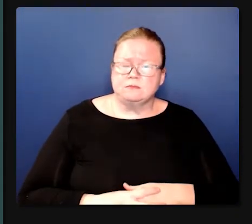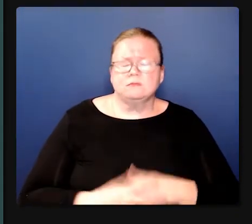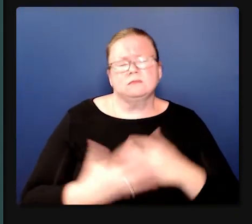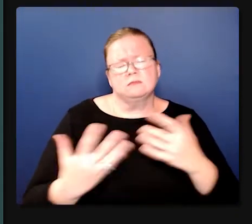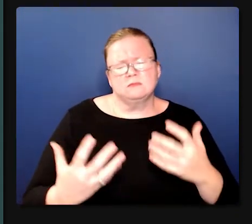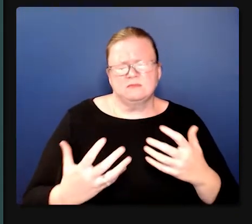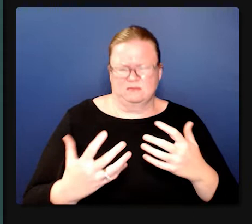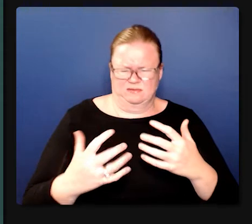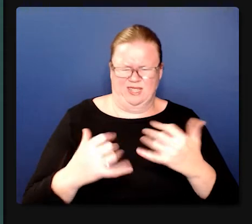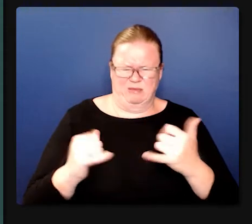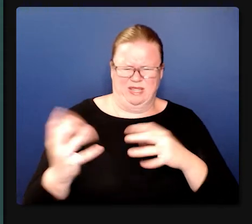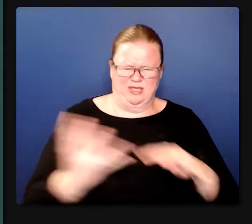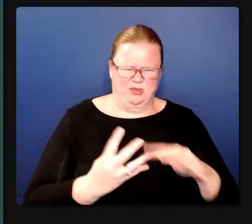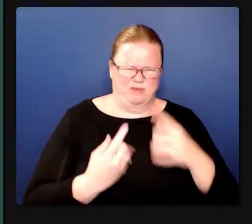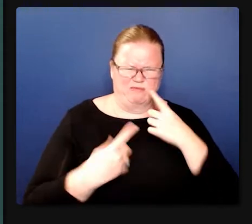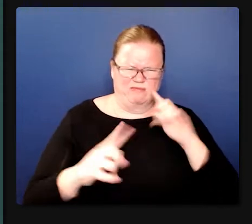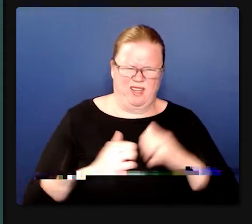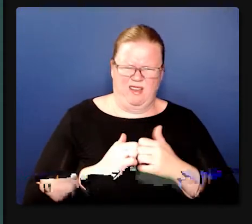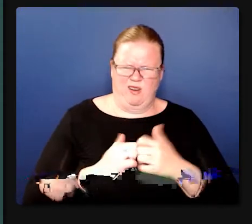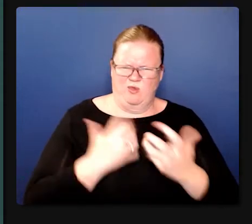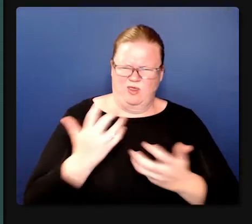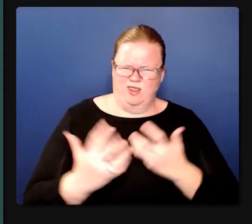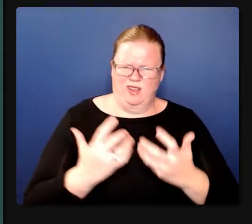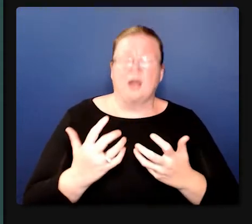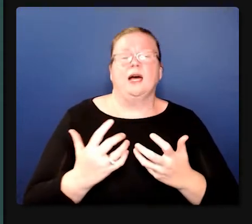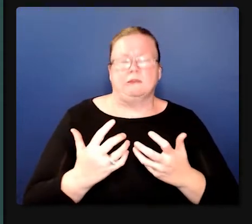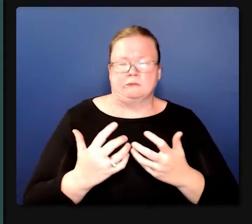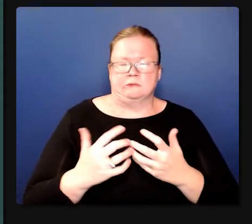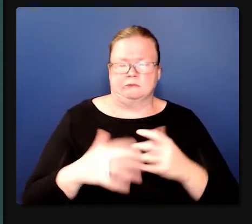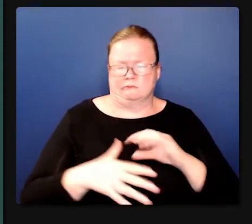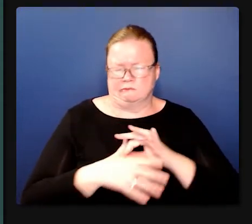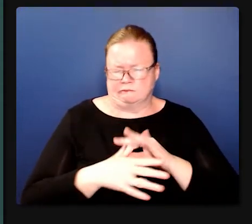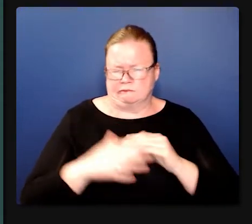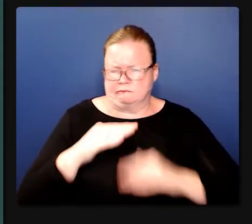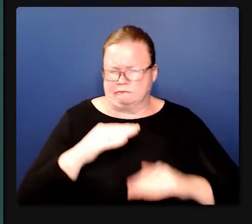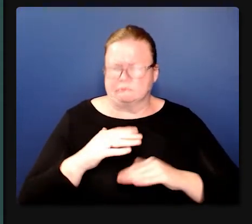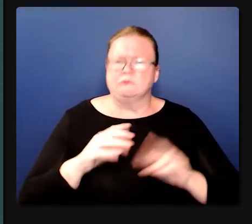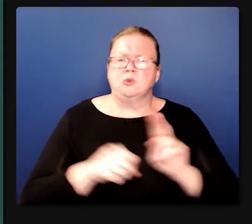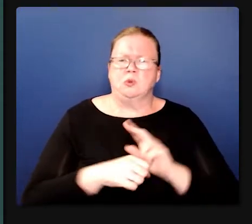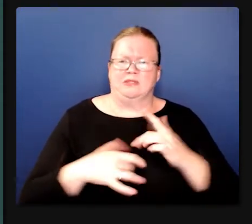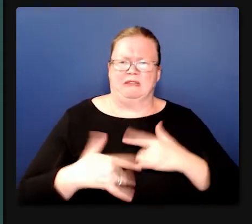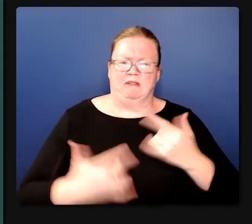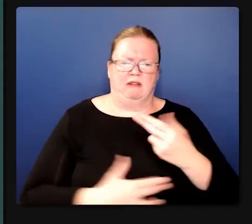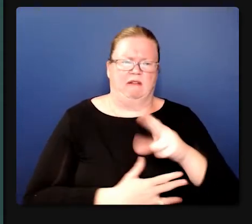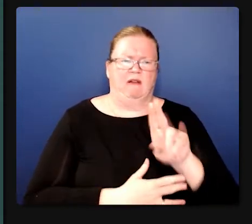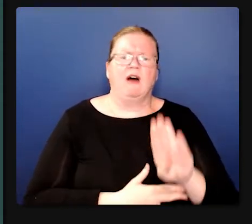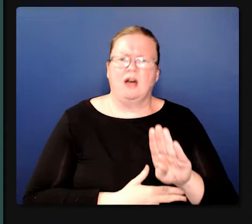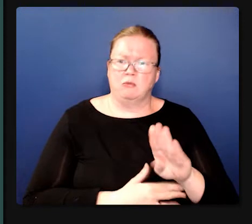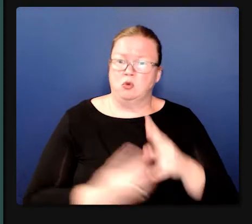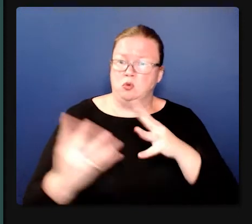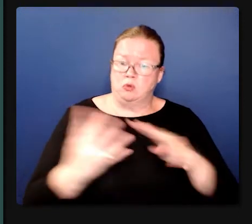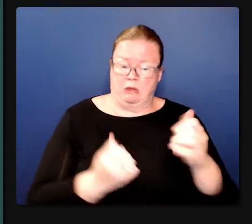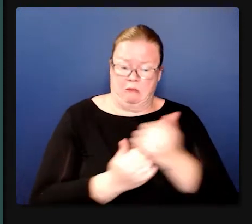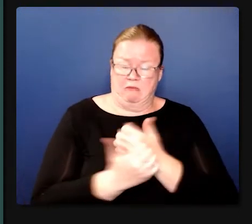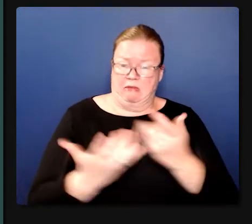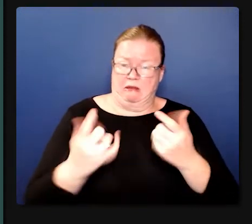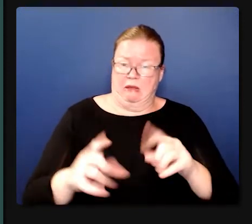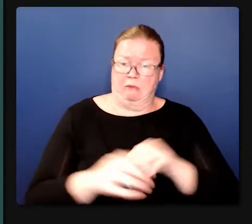So how does PlayStream work? At the core of it we're using Event Hubs to stream anything that happens in your game.